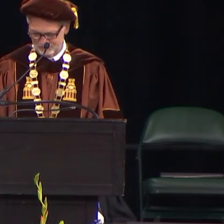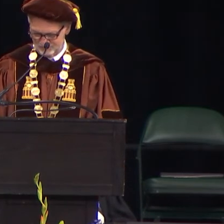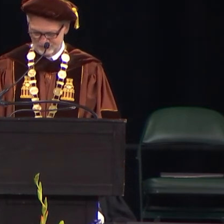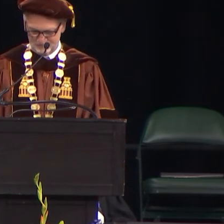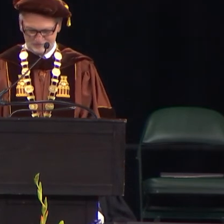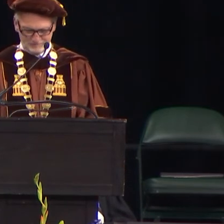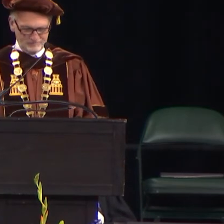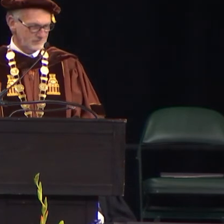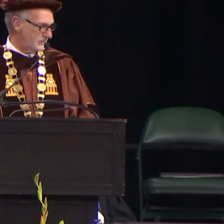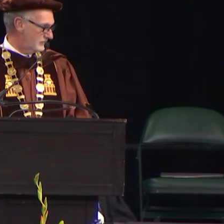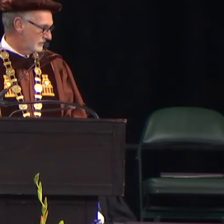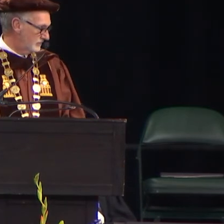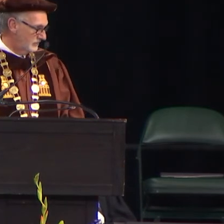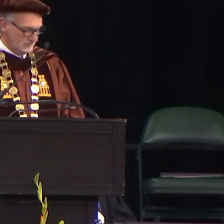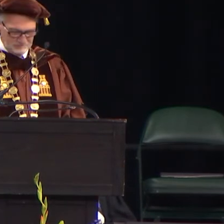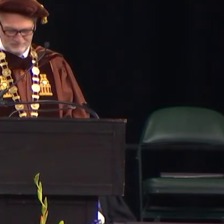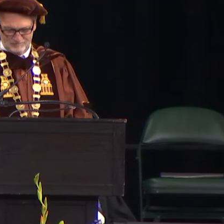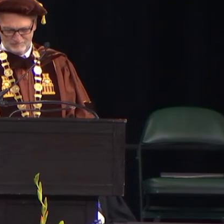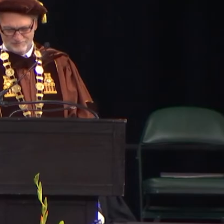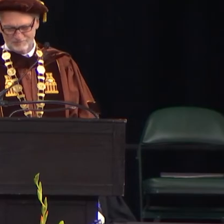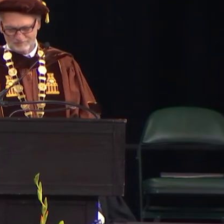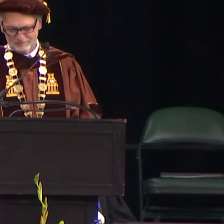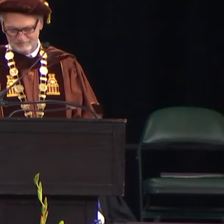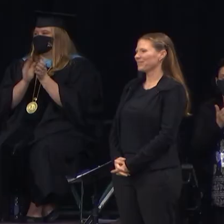(audience applauding)